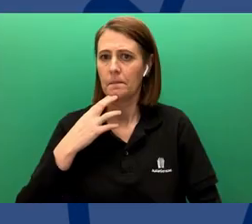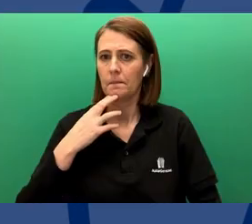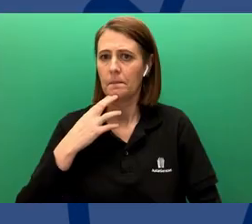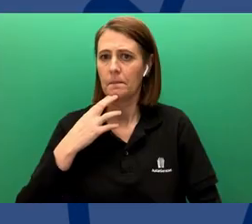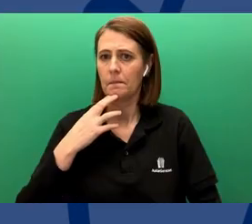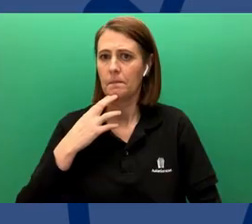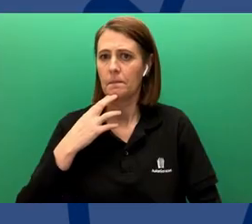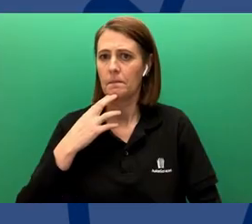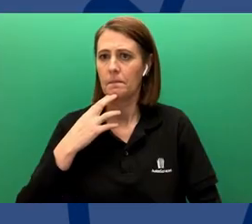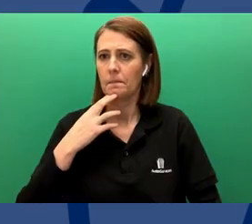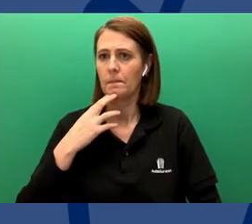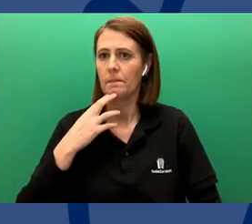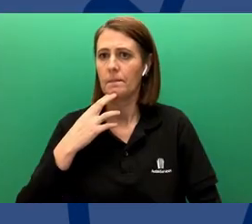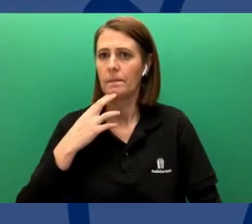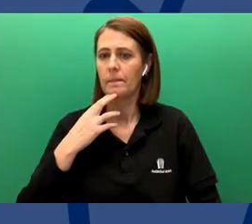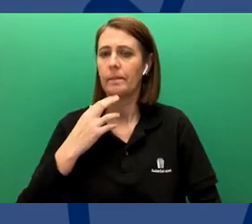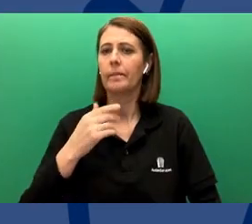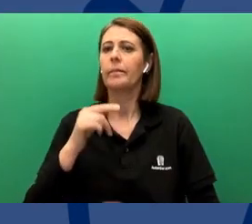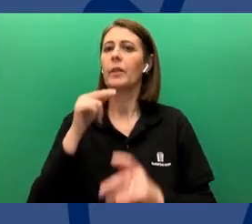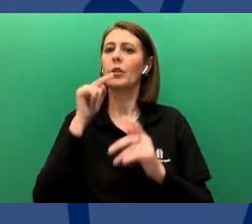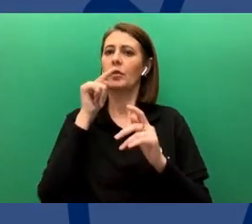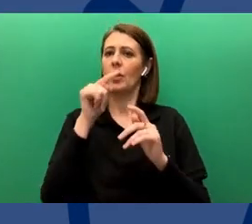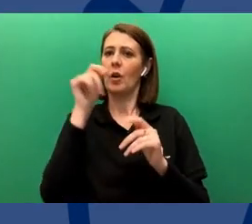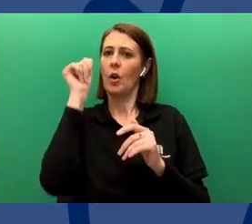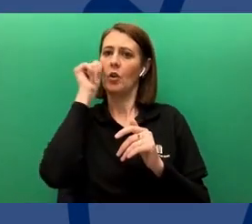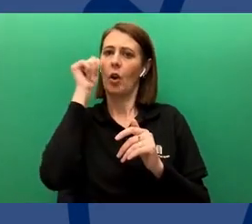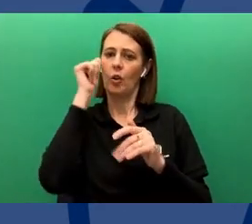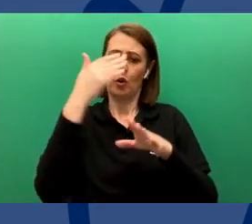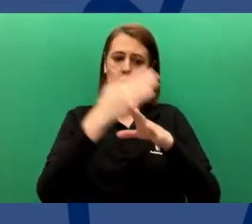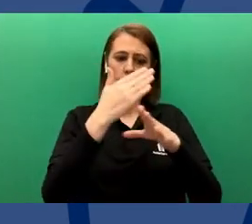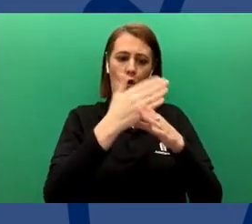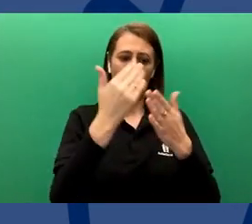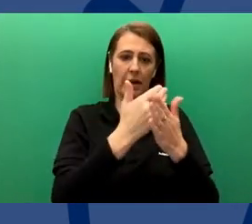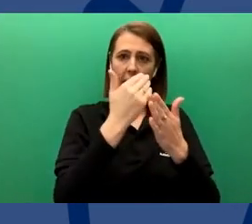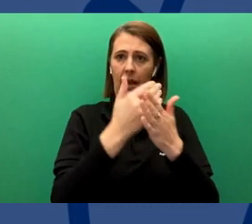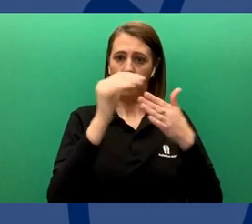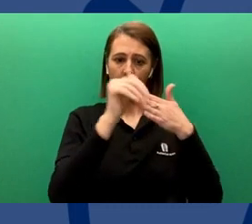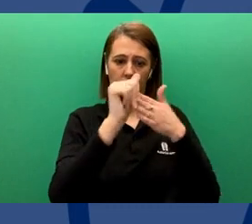Keeper guidelines were amended. But based on the way that our guidelines are set up